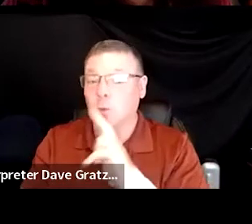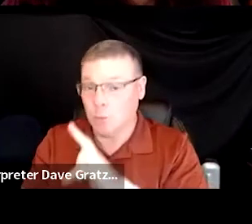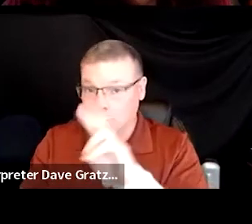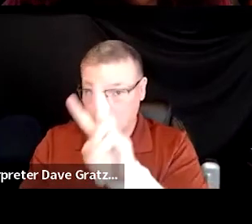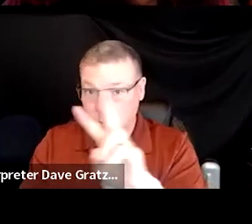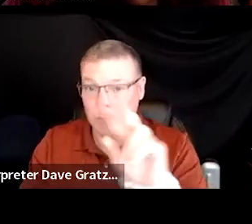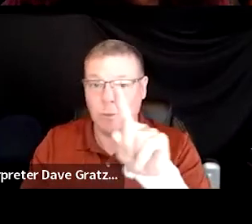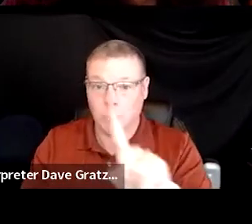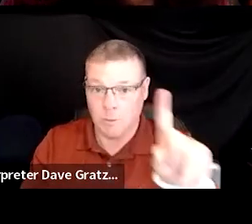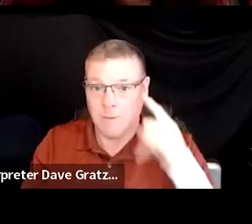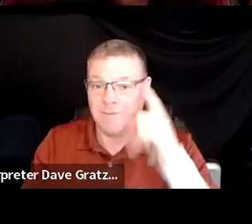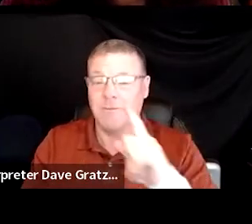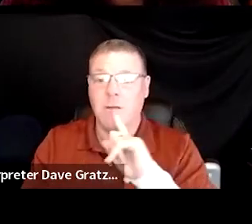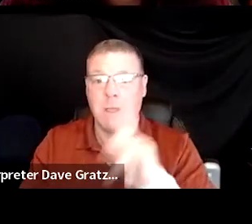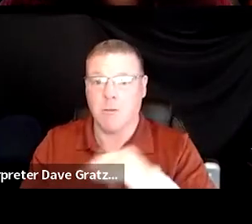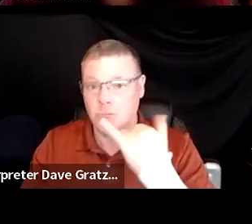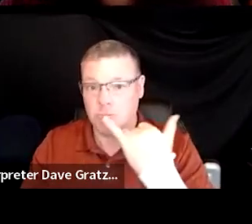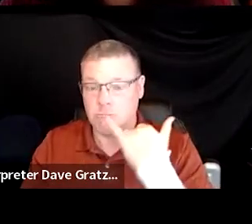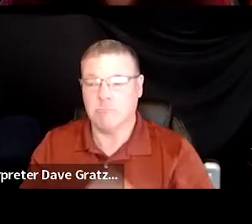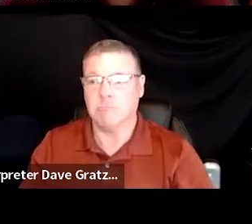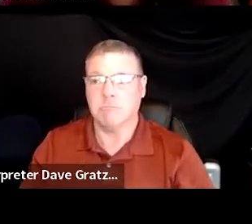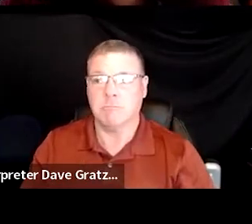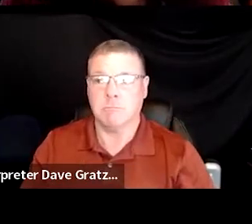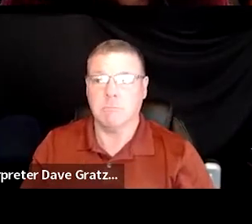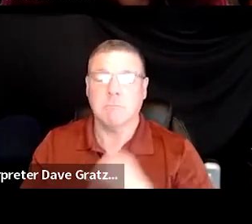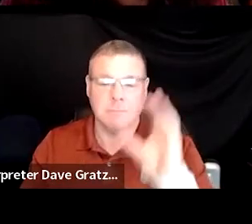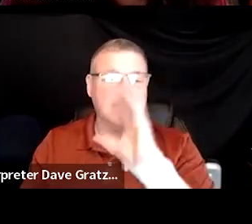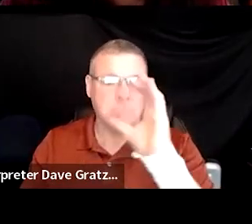in terms of answering calls, so we're exploring that as well.